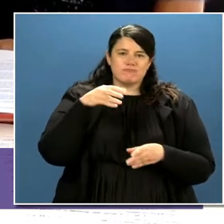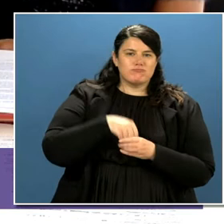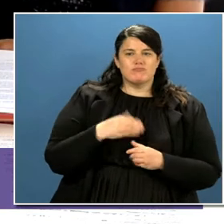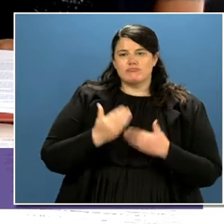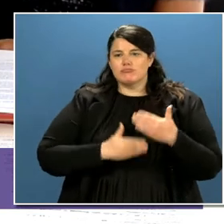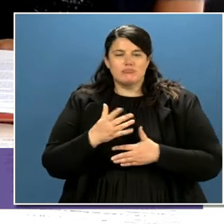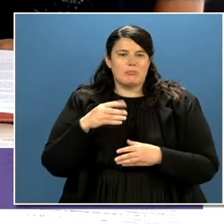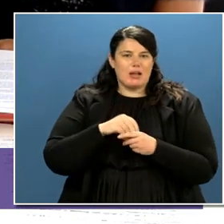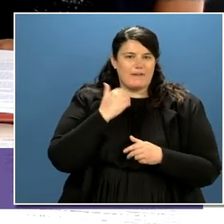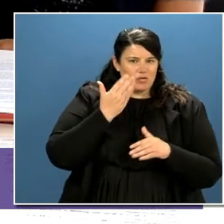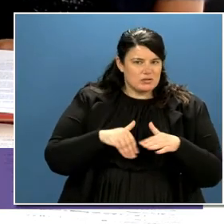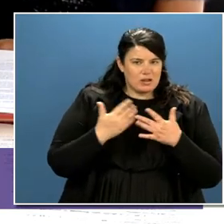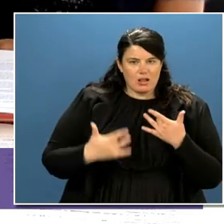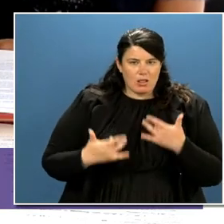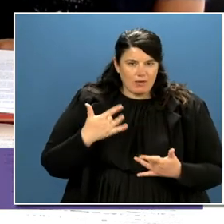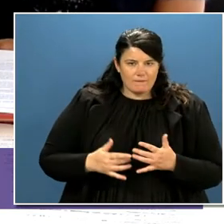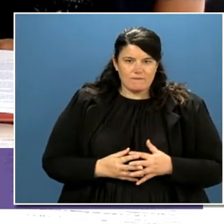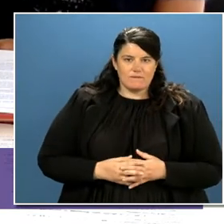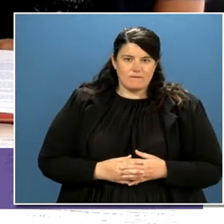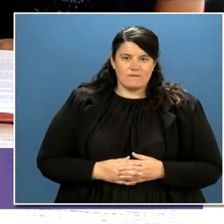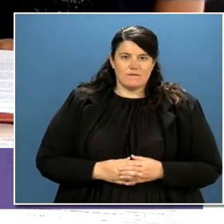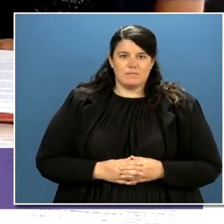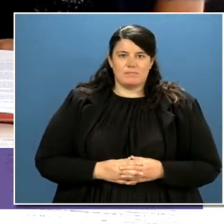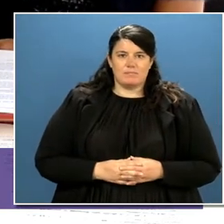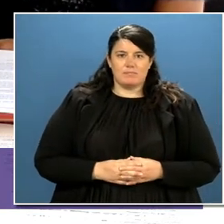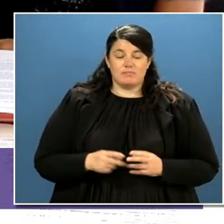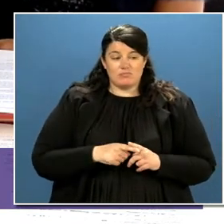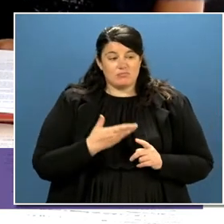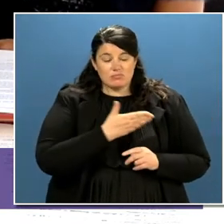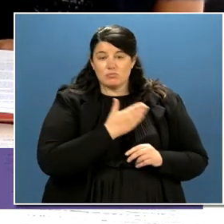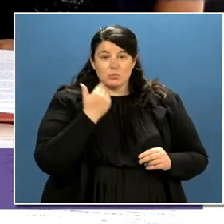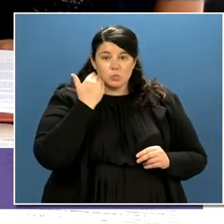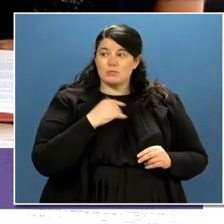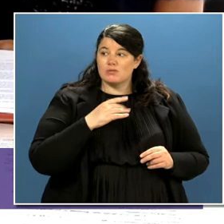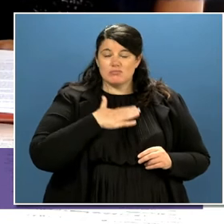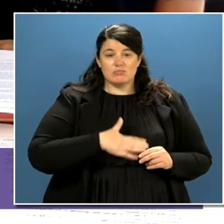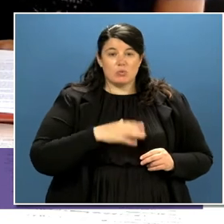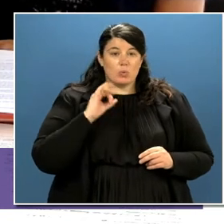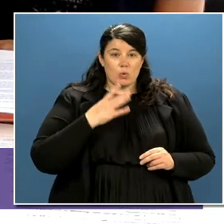the, you know", Steph, you are so inspirational by coming to work today and dressing yourself.